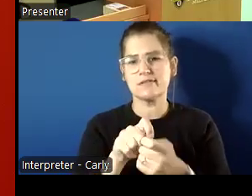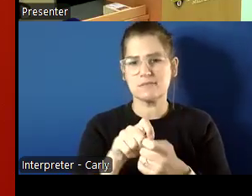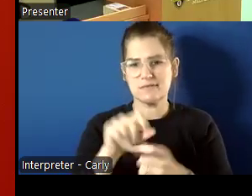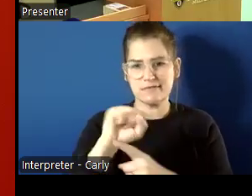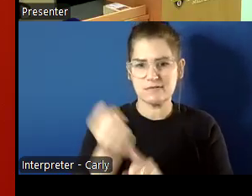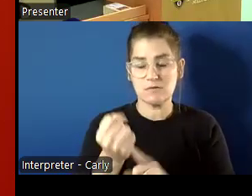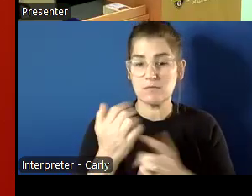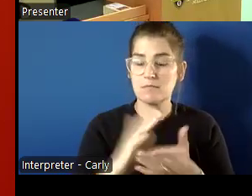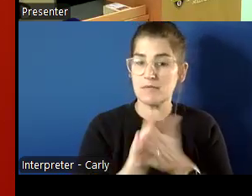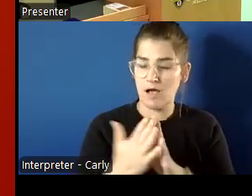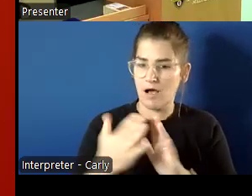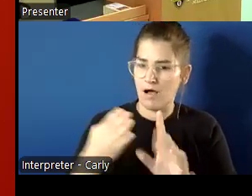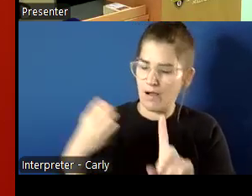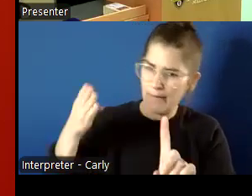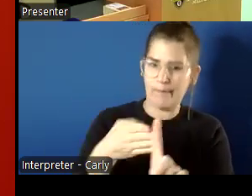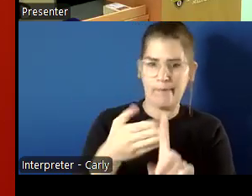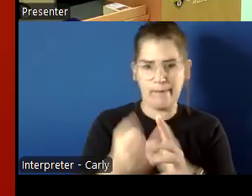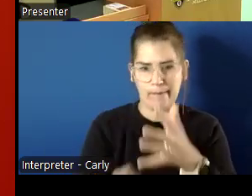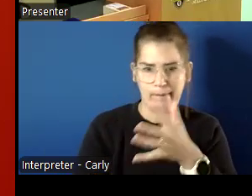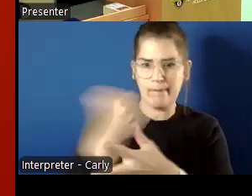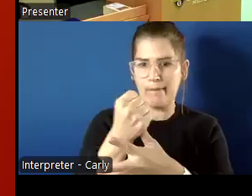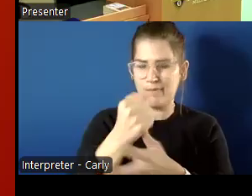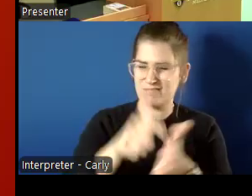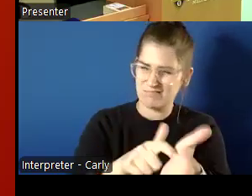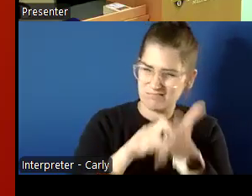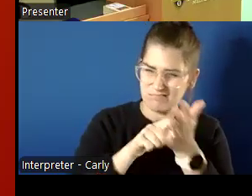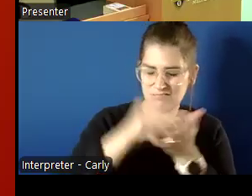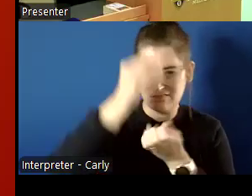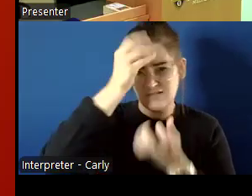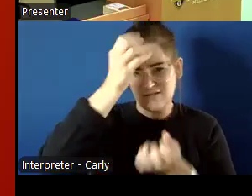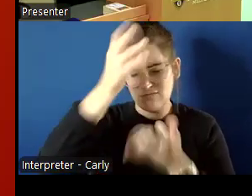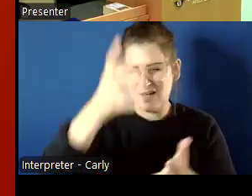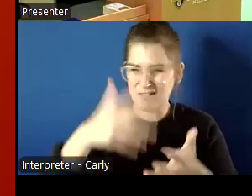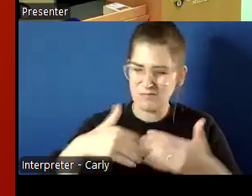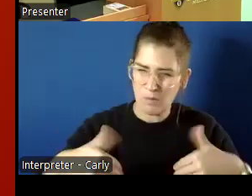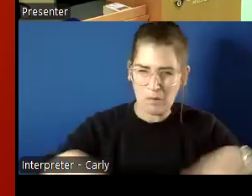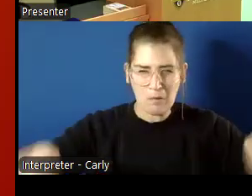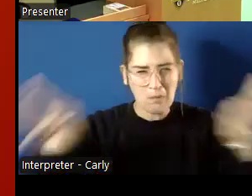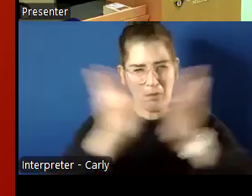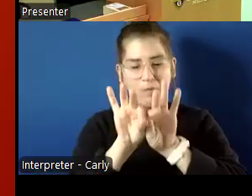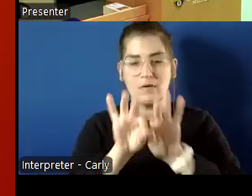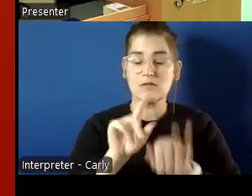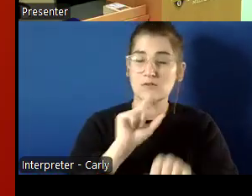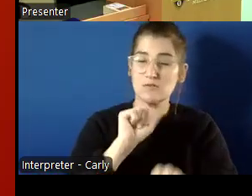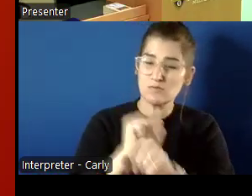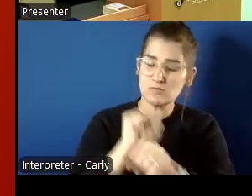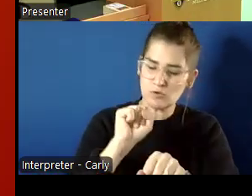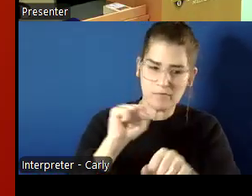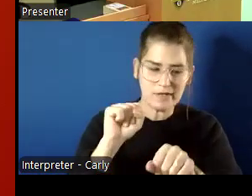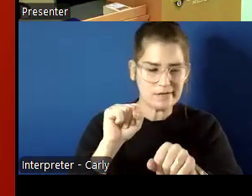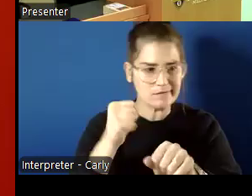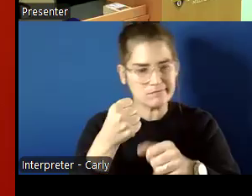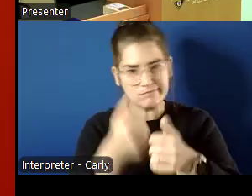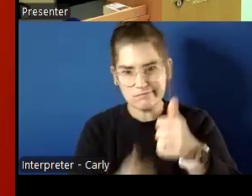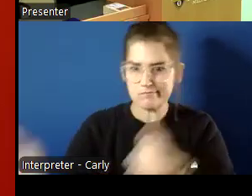necessary information that it that culture really is an overpowering foreground narrative. And what